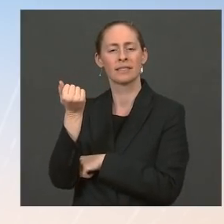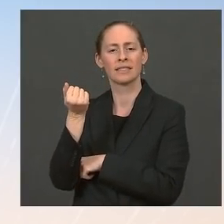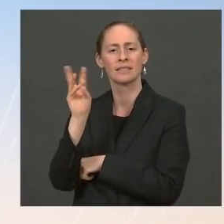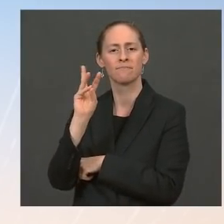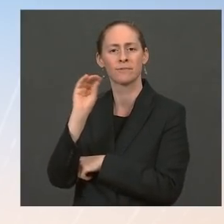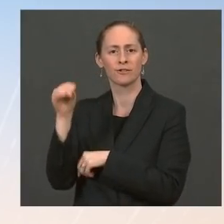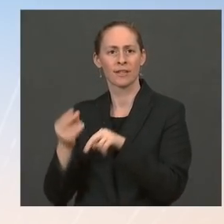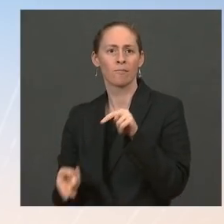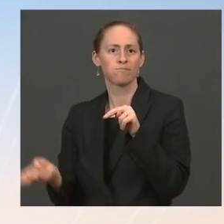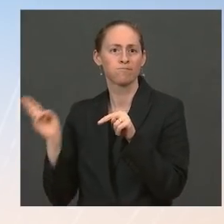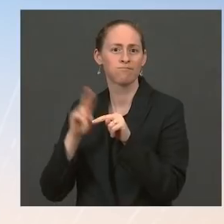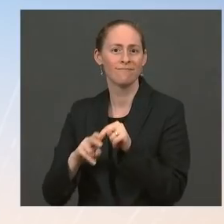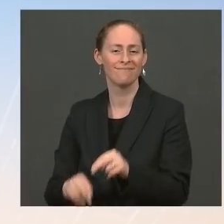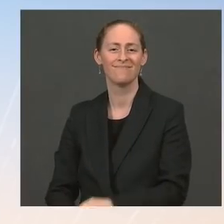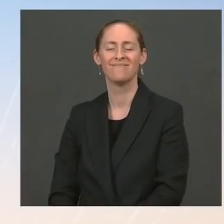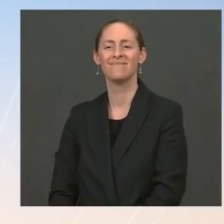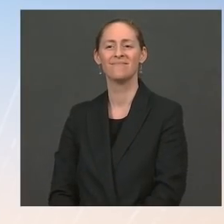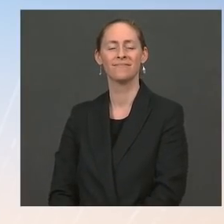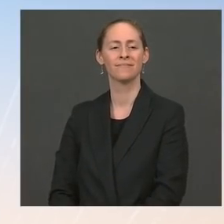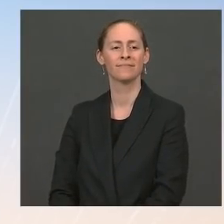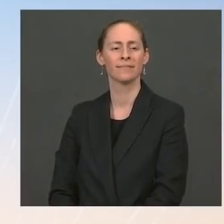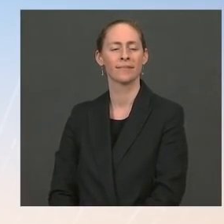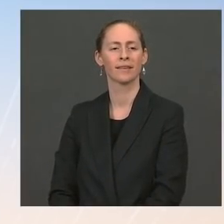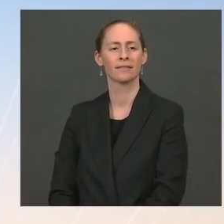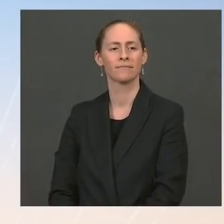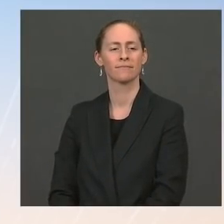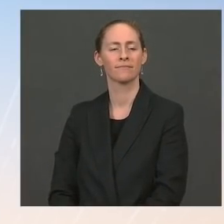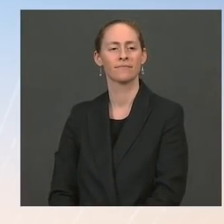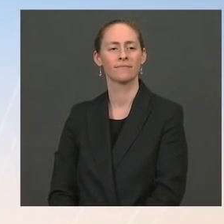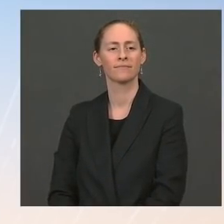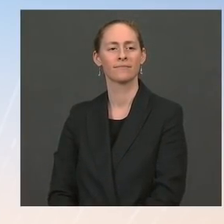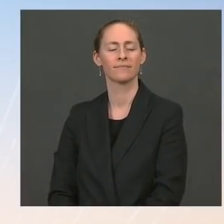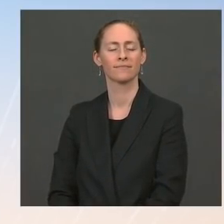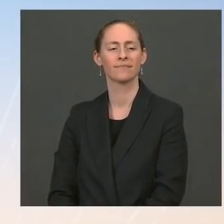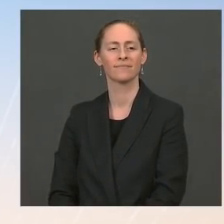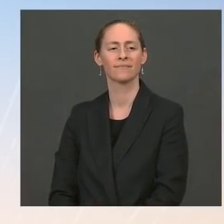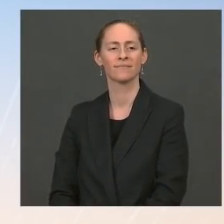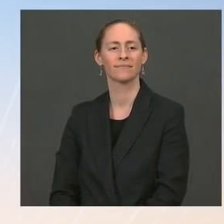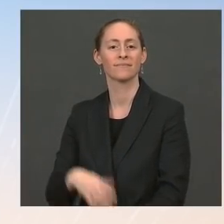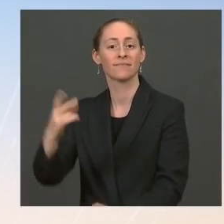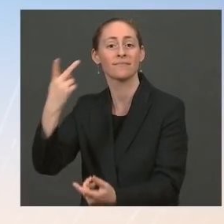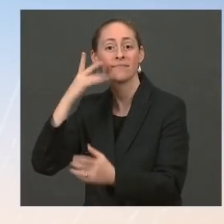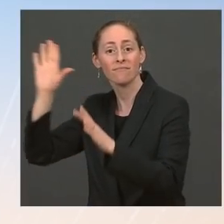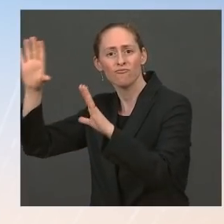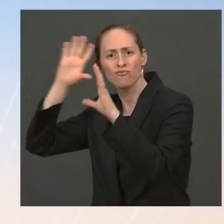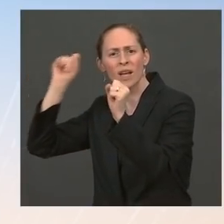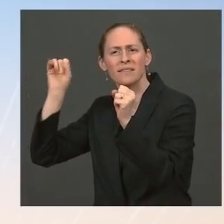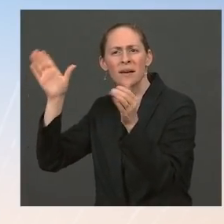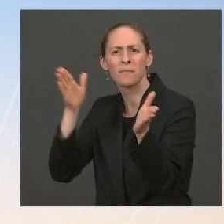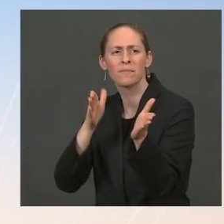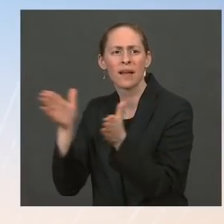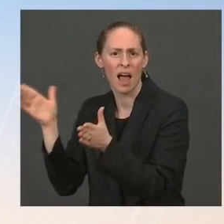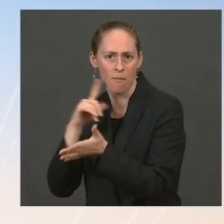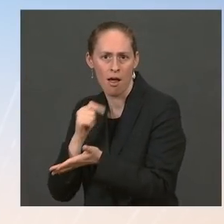some progress that we've made. One of the issues, as you all know, especially folks who work in television, you have seen containers out there that will --